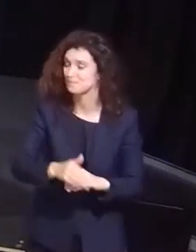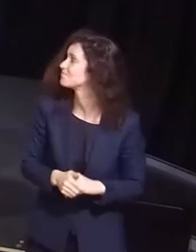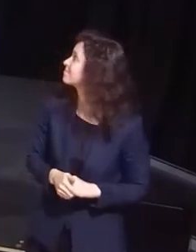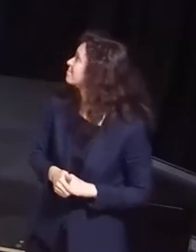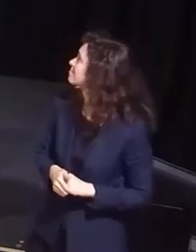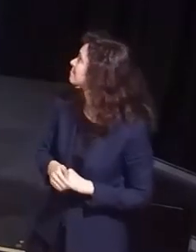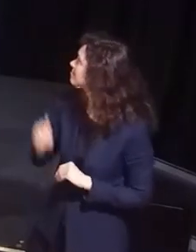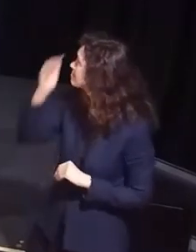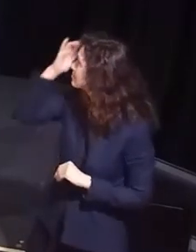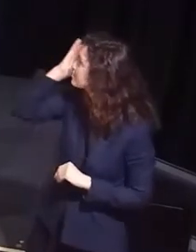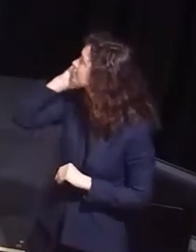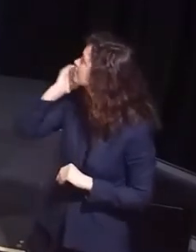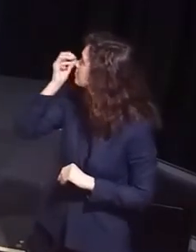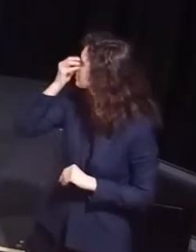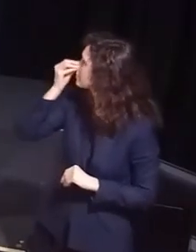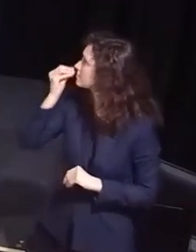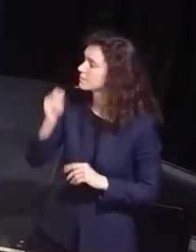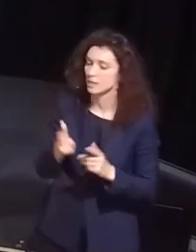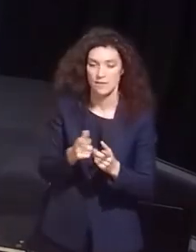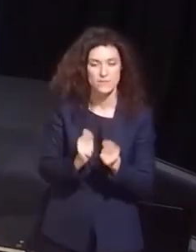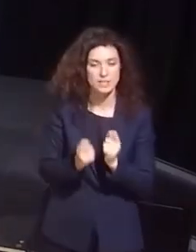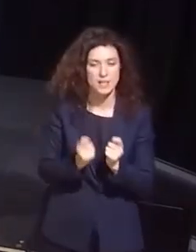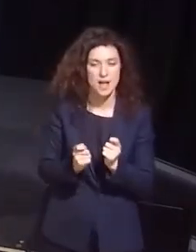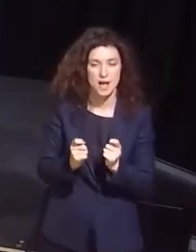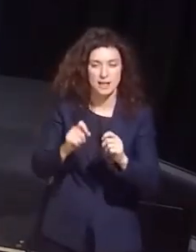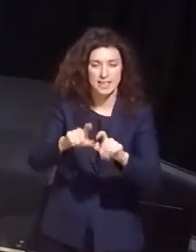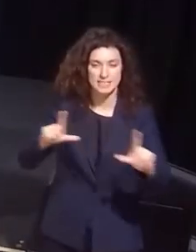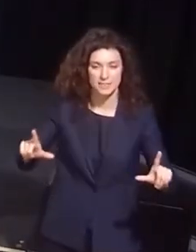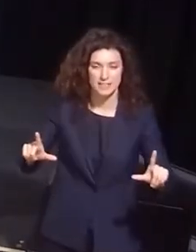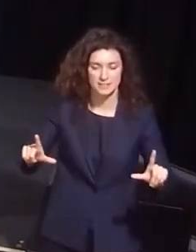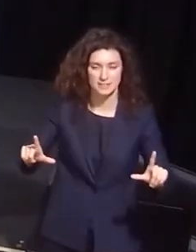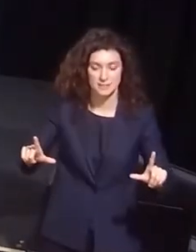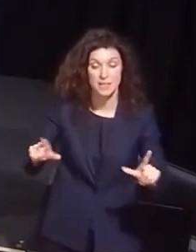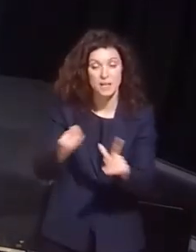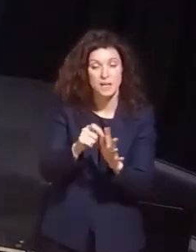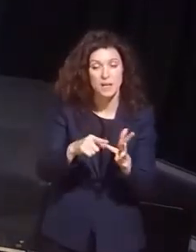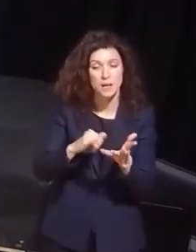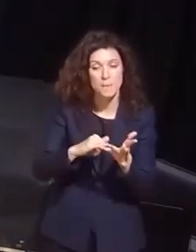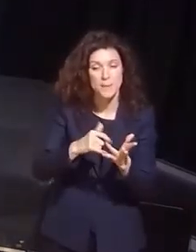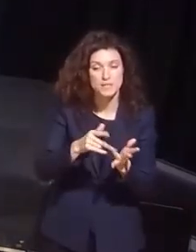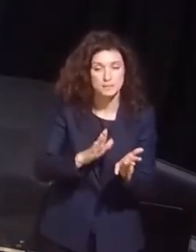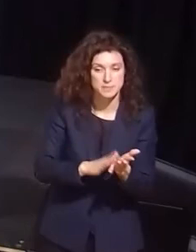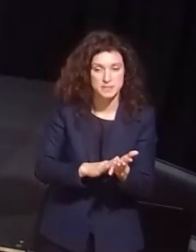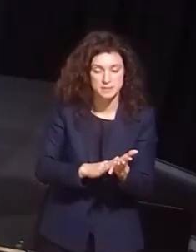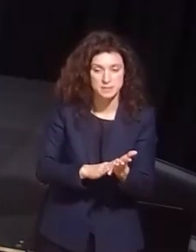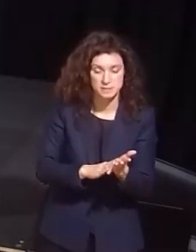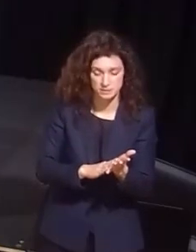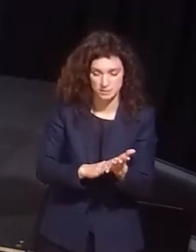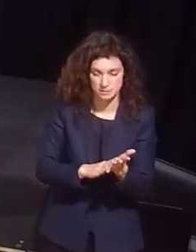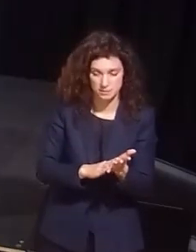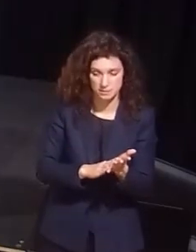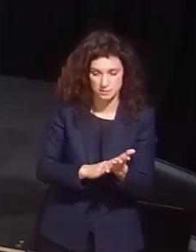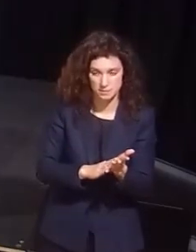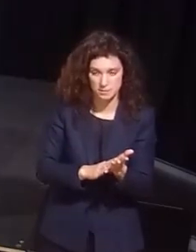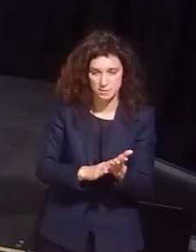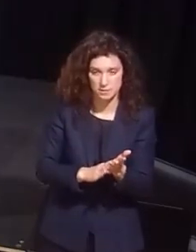Versatile Interface. This is Possum's... push to allow people to use the equipment that they need.